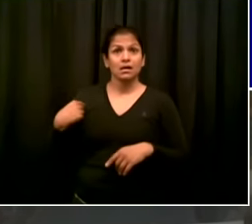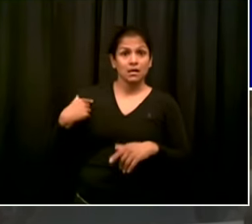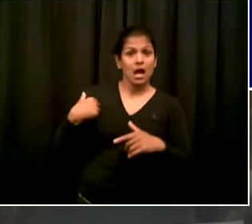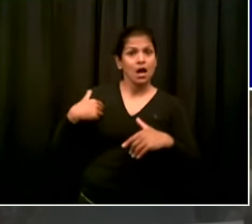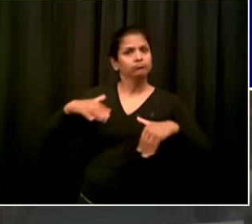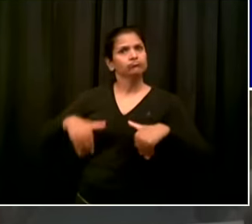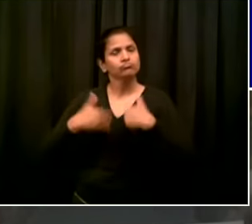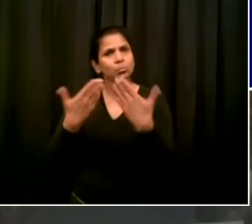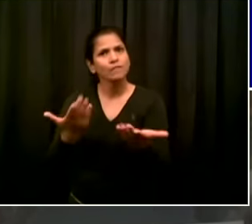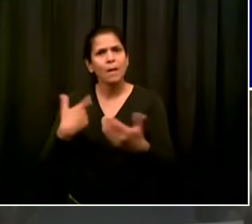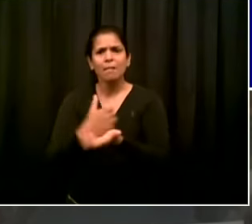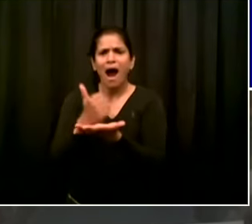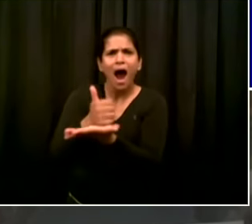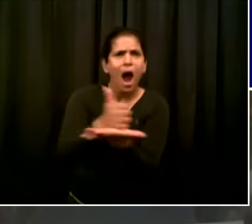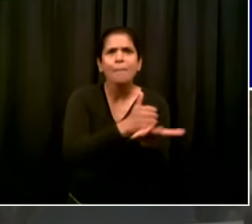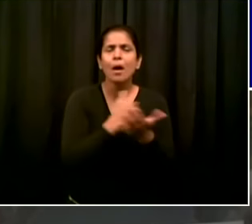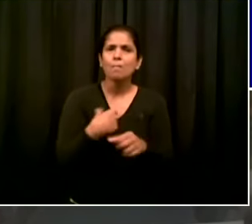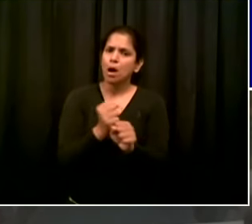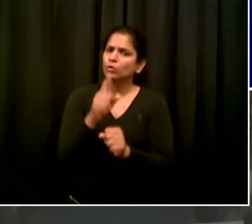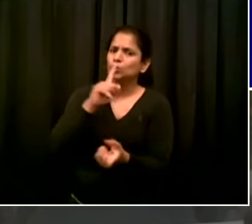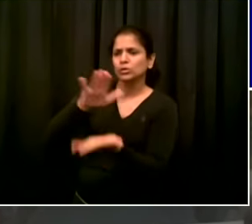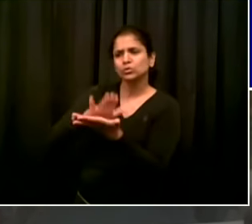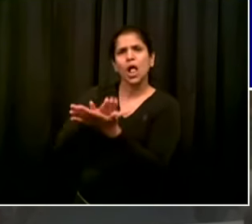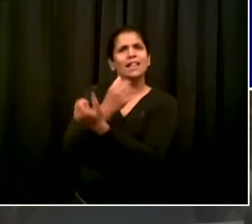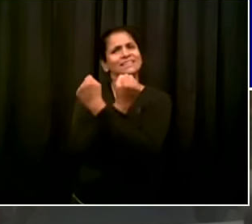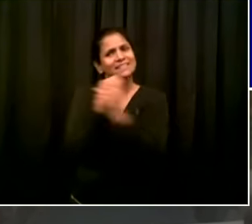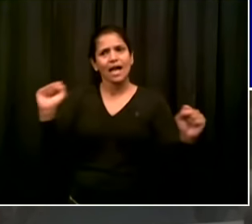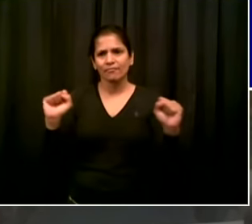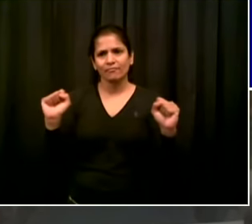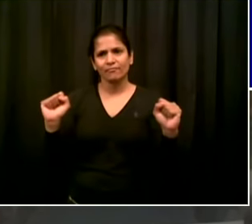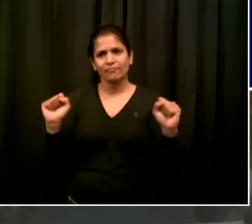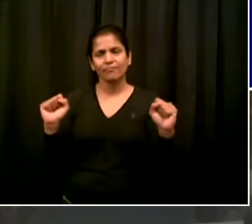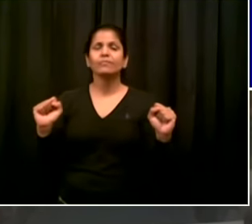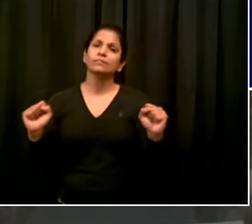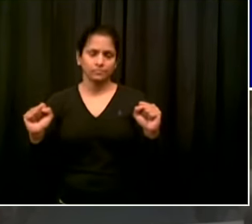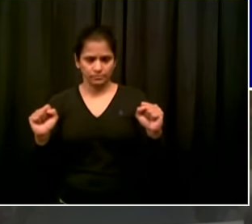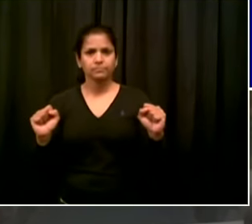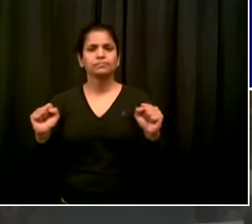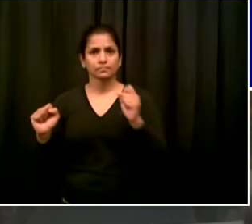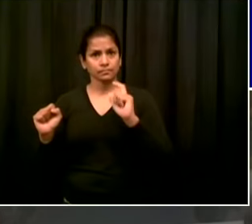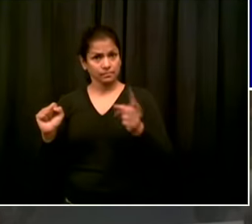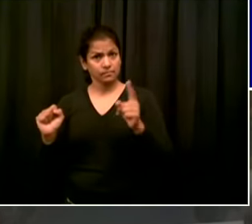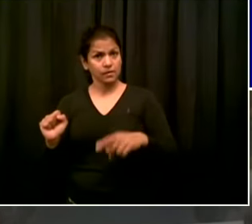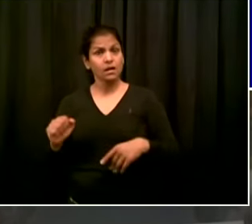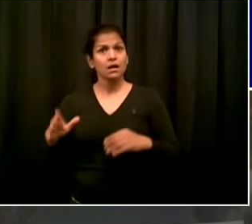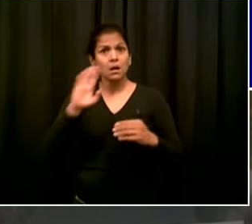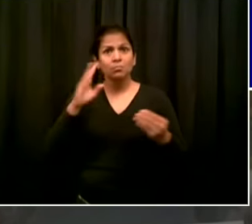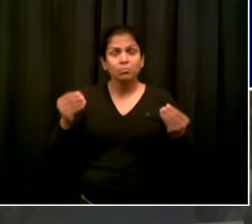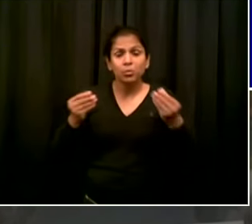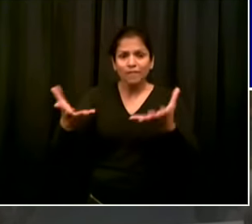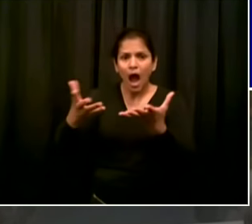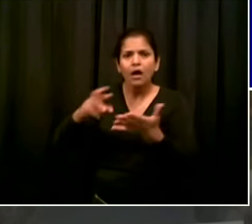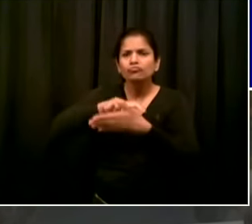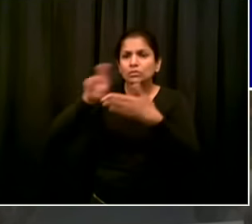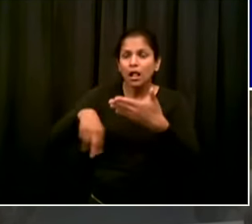BRIDGES APPROACH. WE WILL KEEP BUILDING THAT OUT. ANYONE WHO WANTS TO APPLY FOR THAT FREE CHILD CARE FOR THE